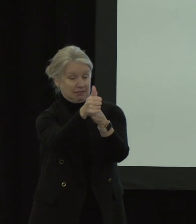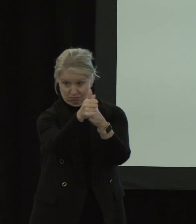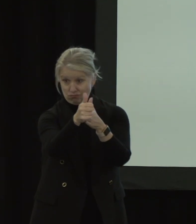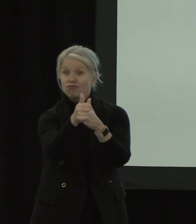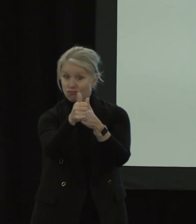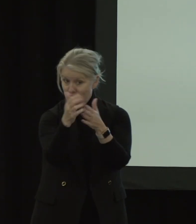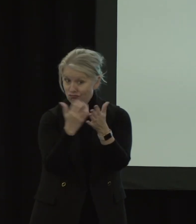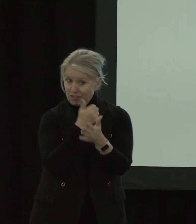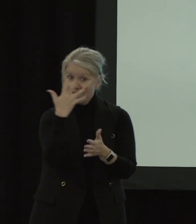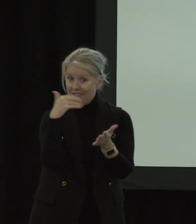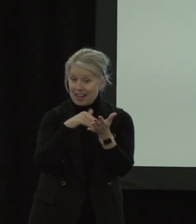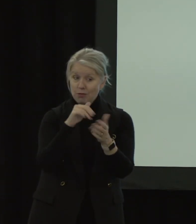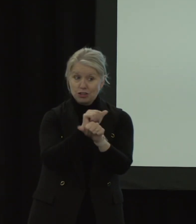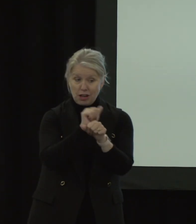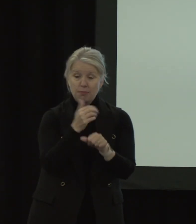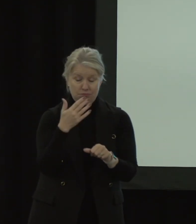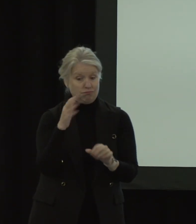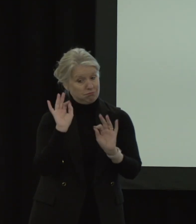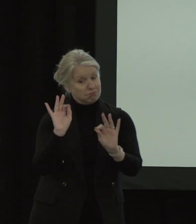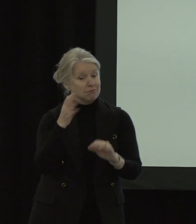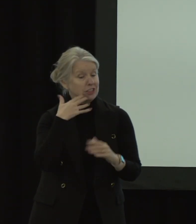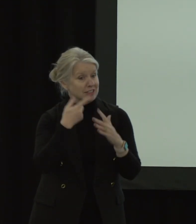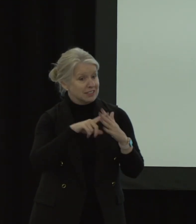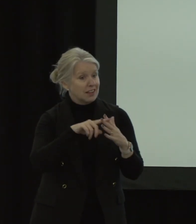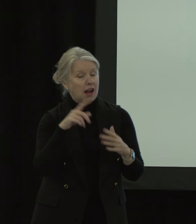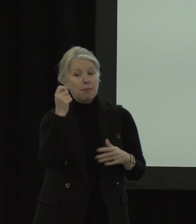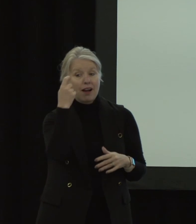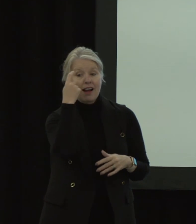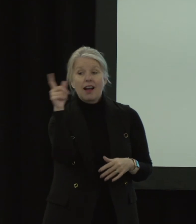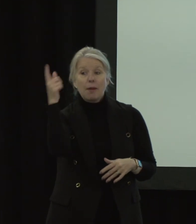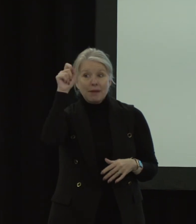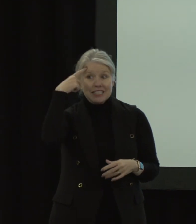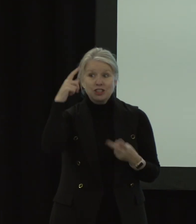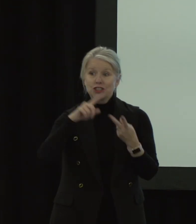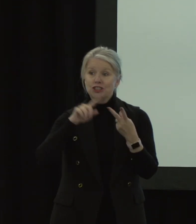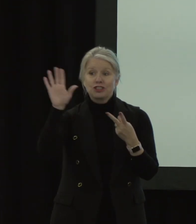start. But what needs to happen is, the Minister, you, and your leader, need to